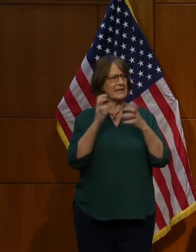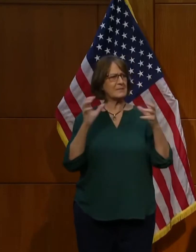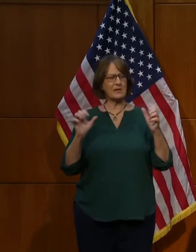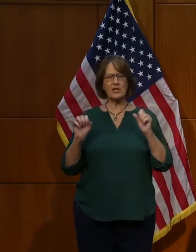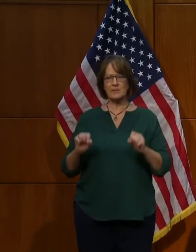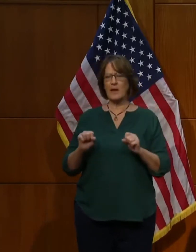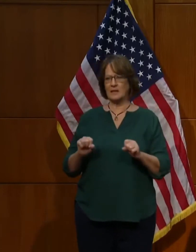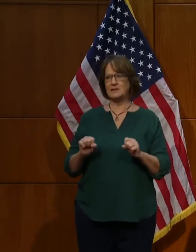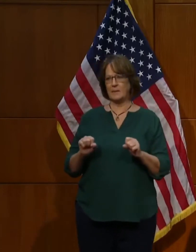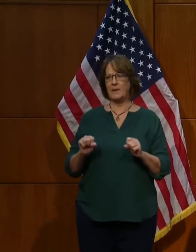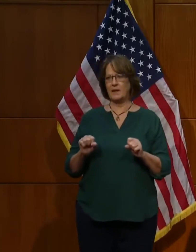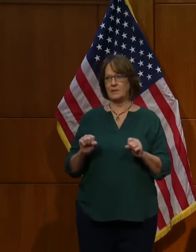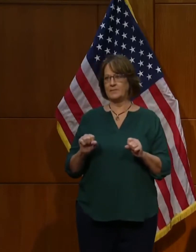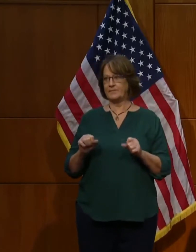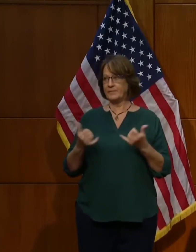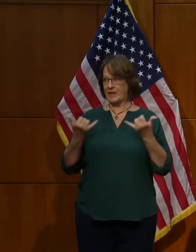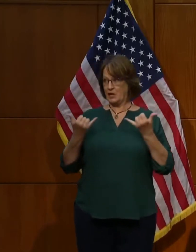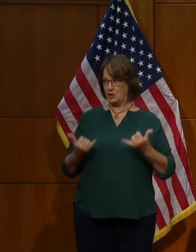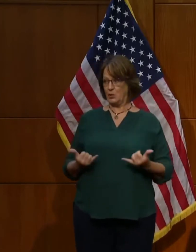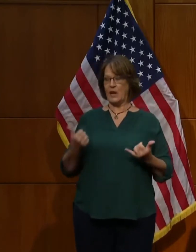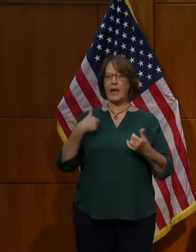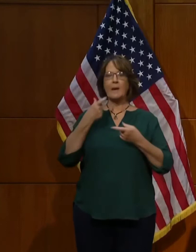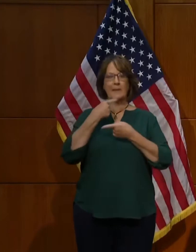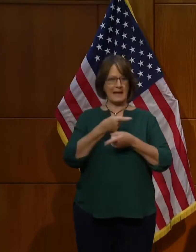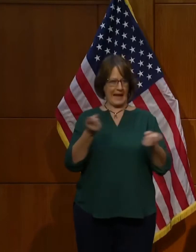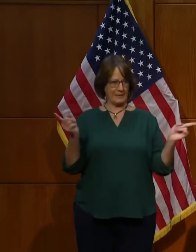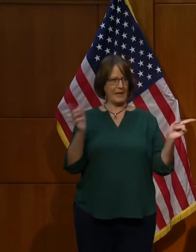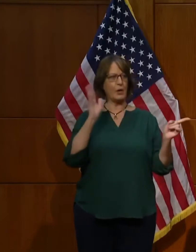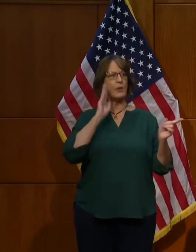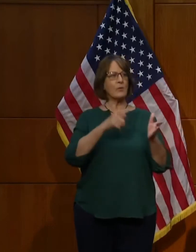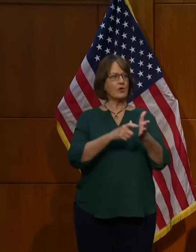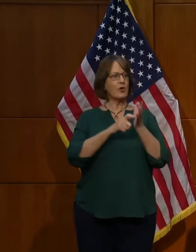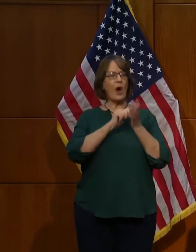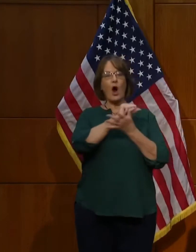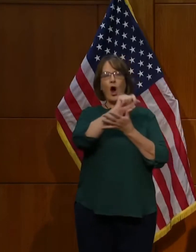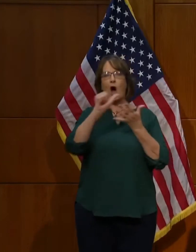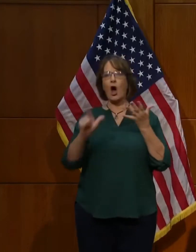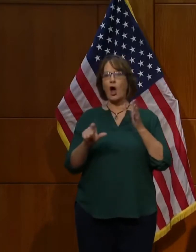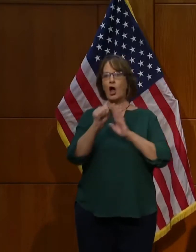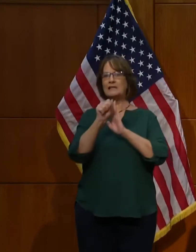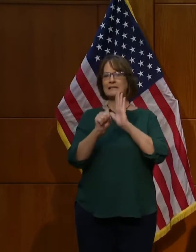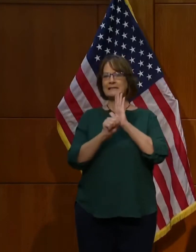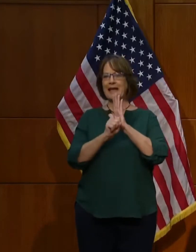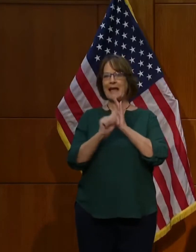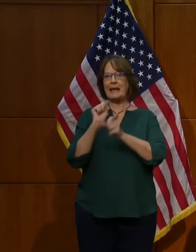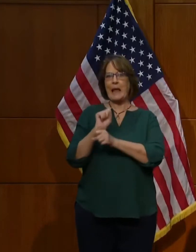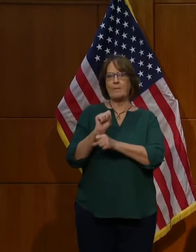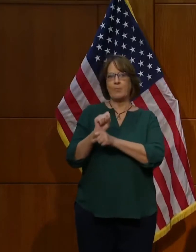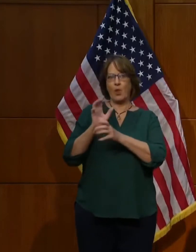Today I am announcing that we will require all state employees to